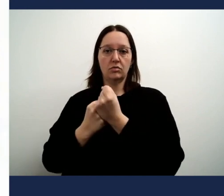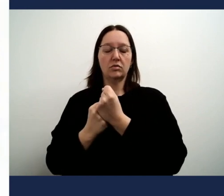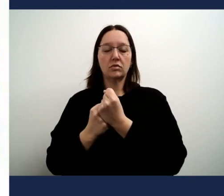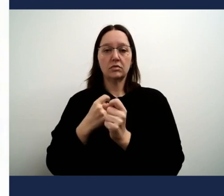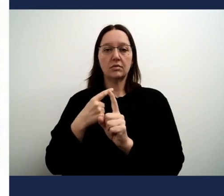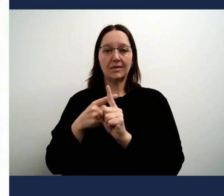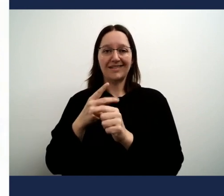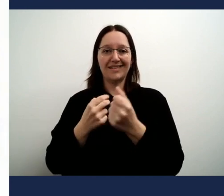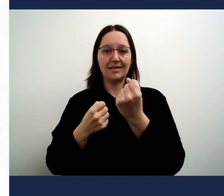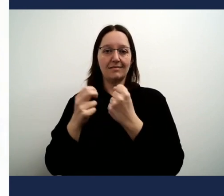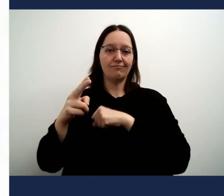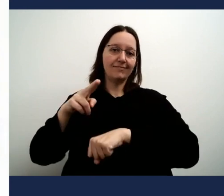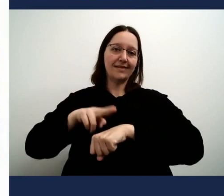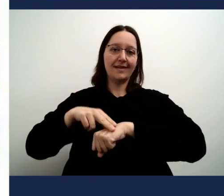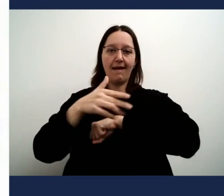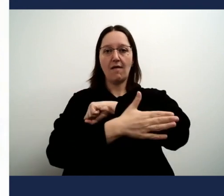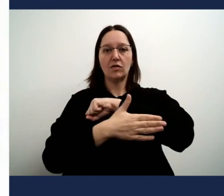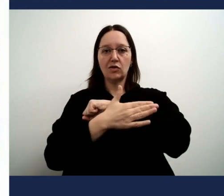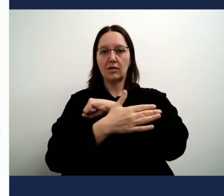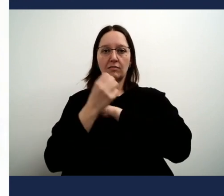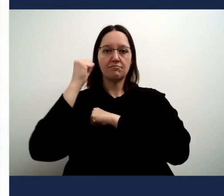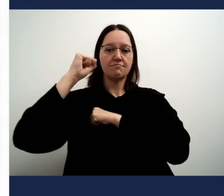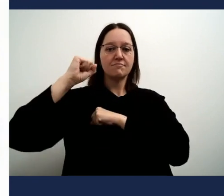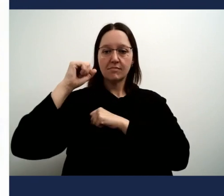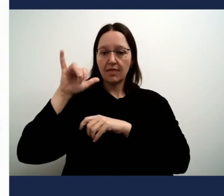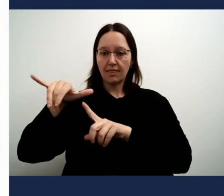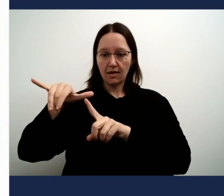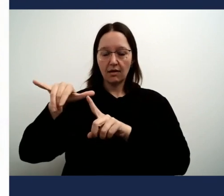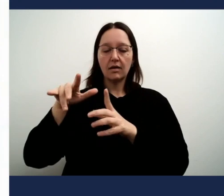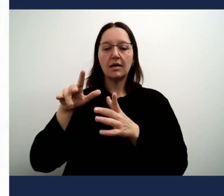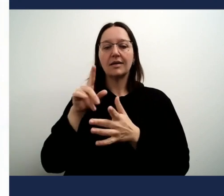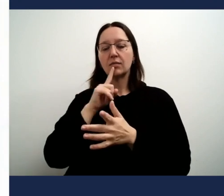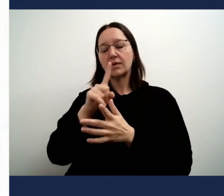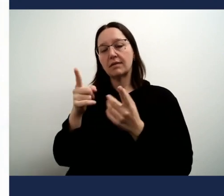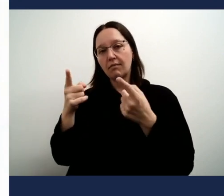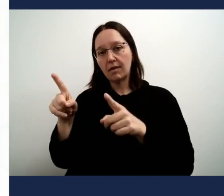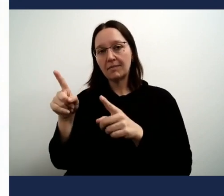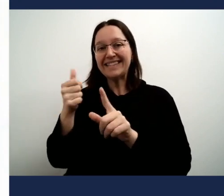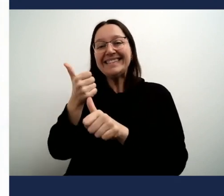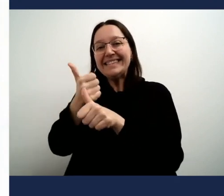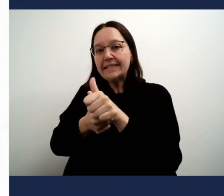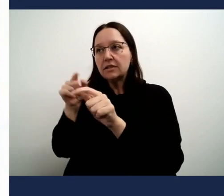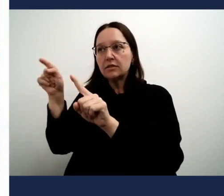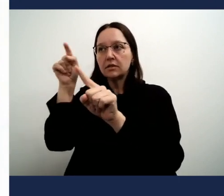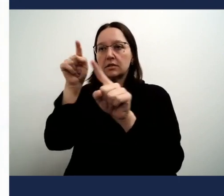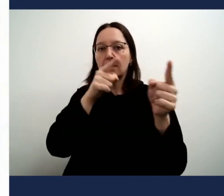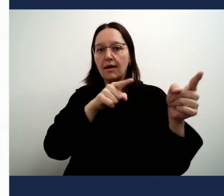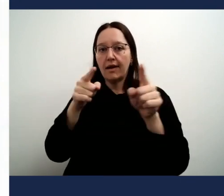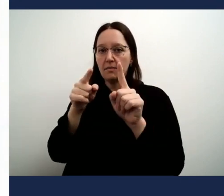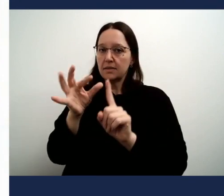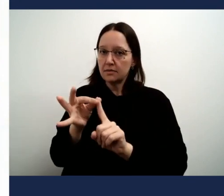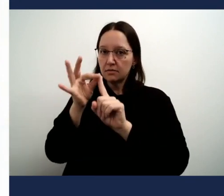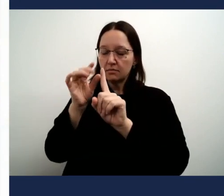intersection and they were attacked by a vehicle that deliberately ran into them and